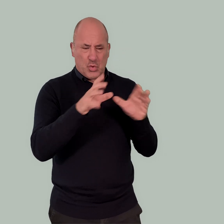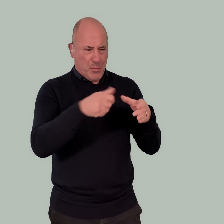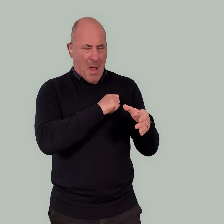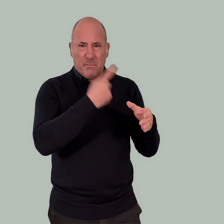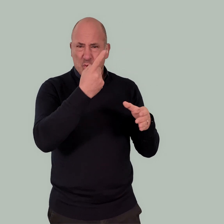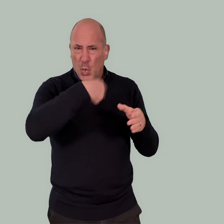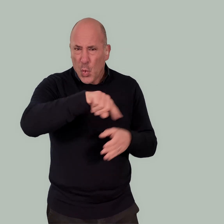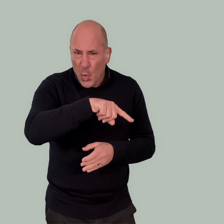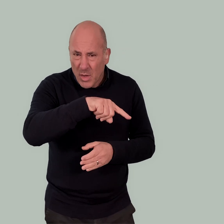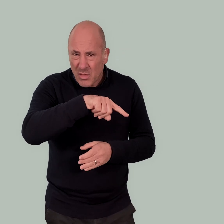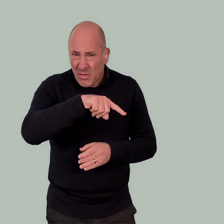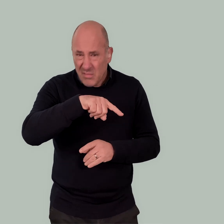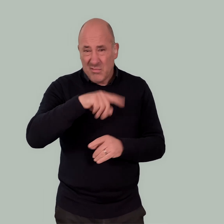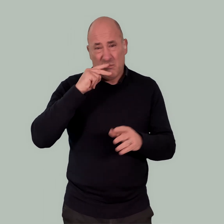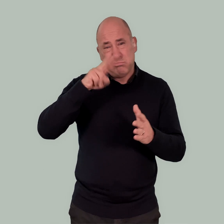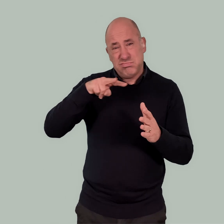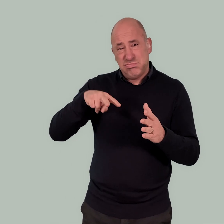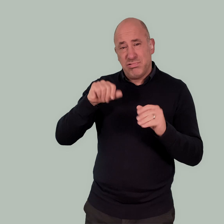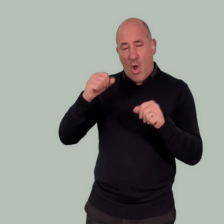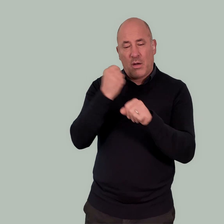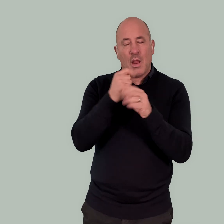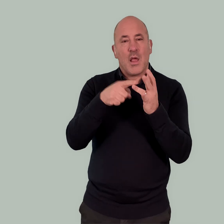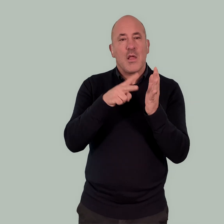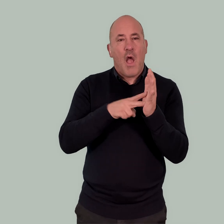and steering group members from the documents provided